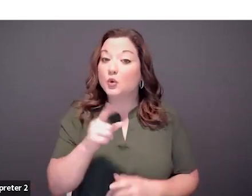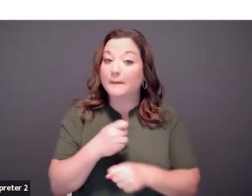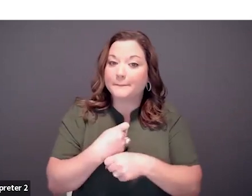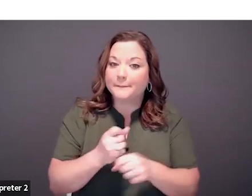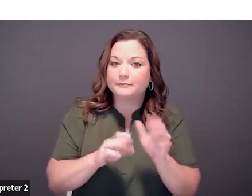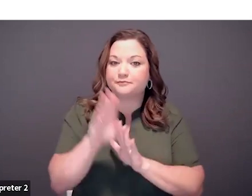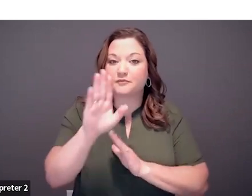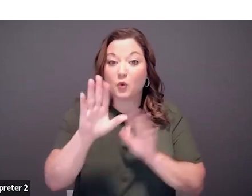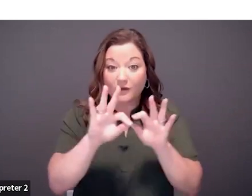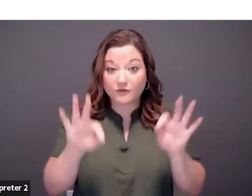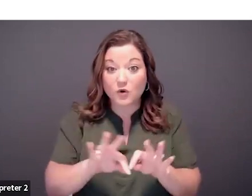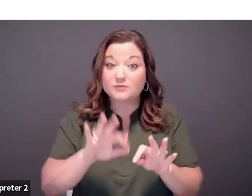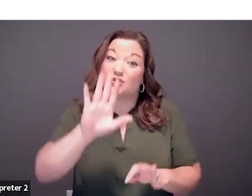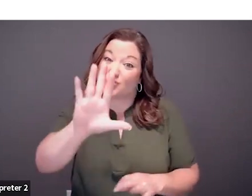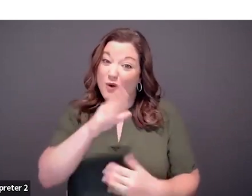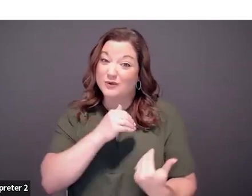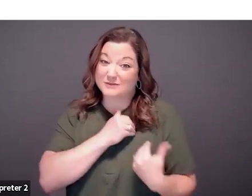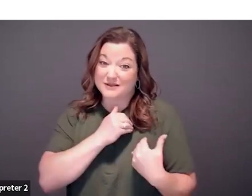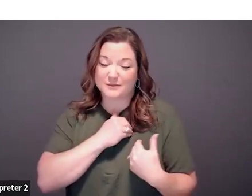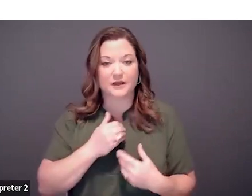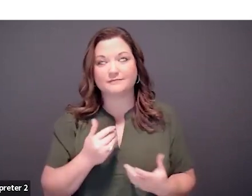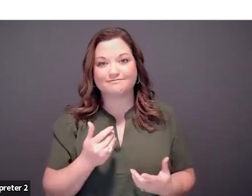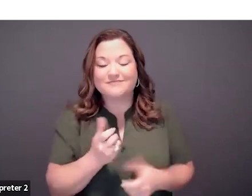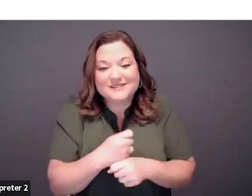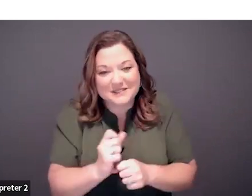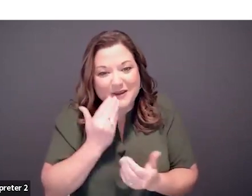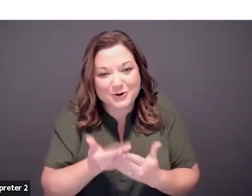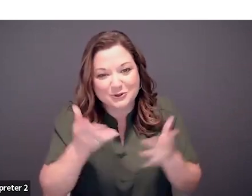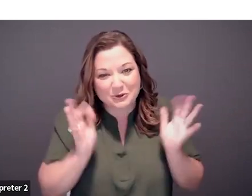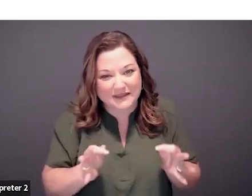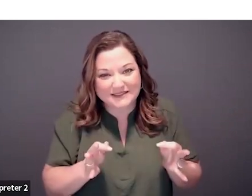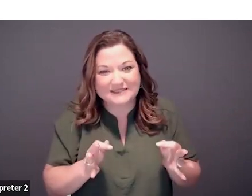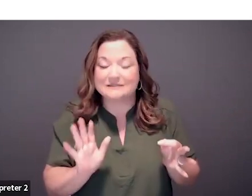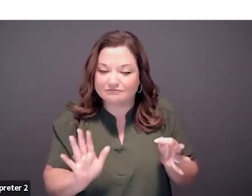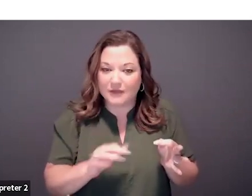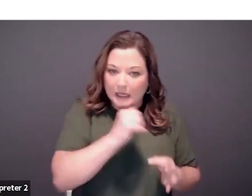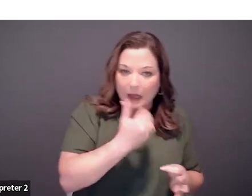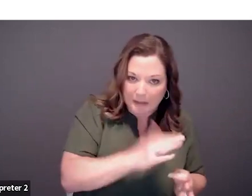your responsibility to not make bad choices and to instead try and make good choices.